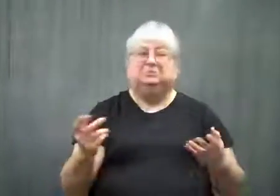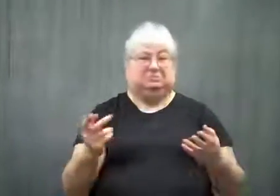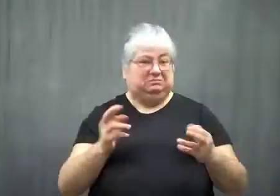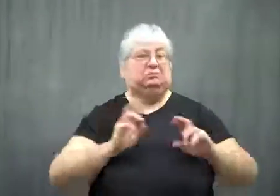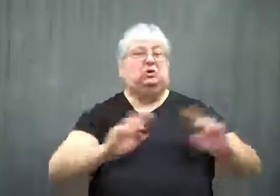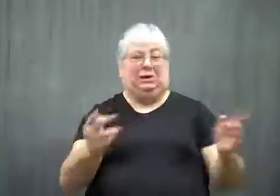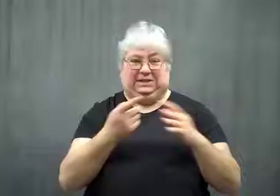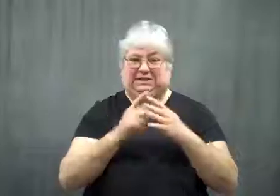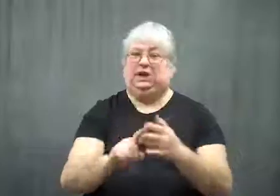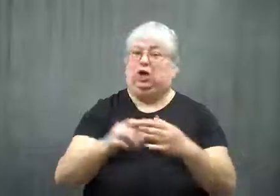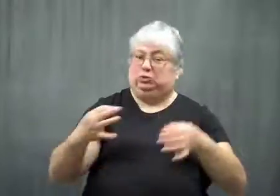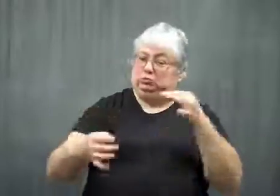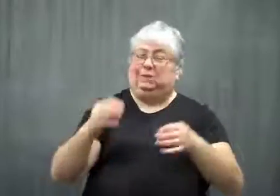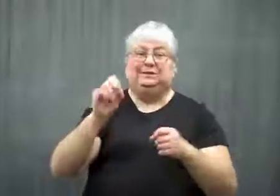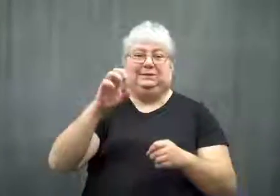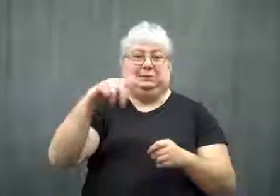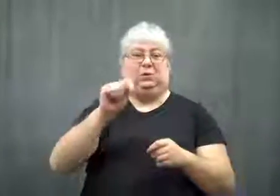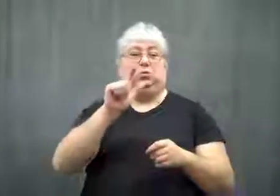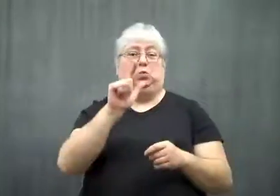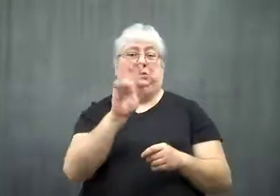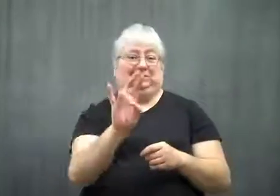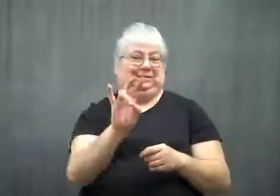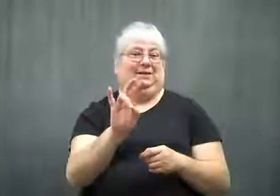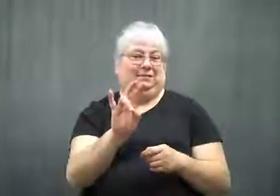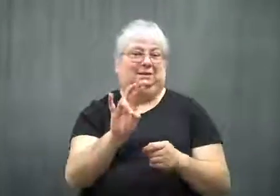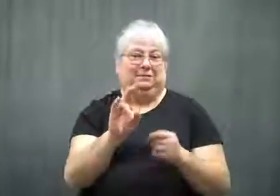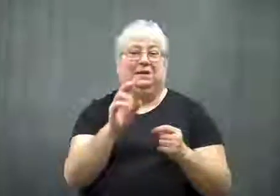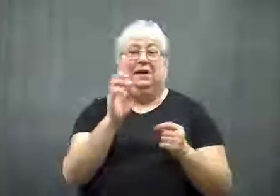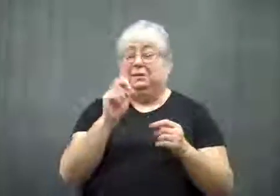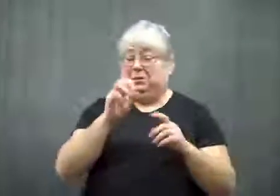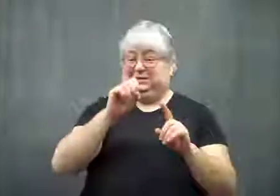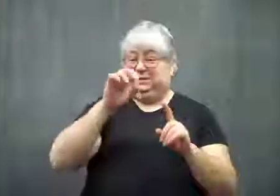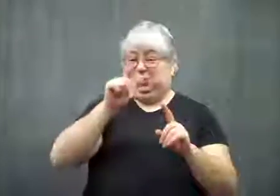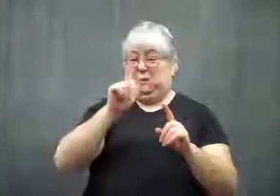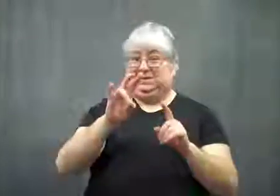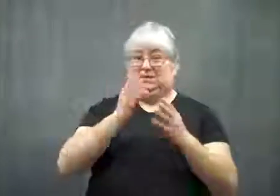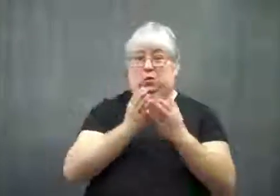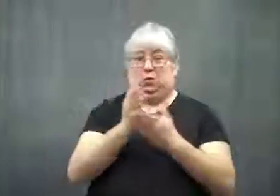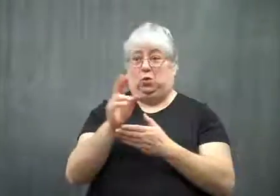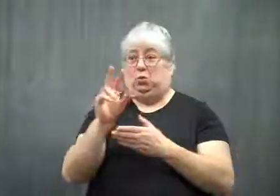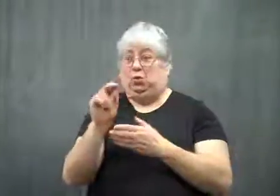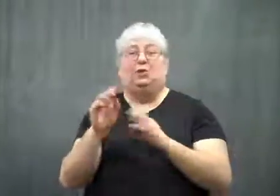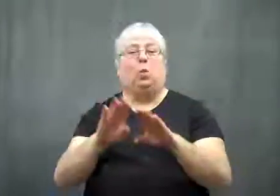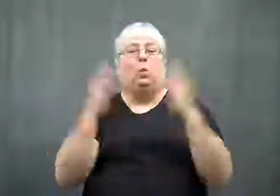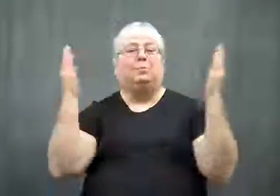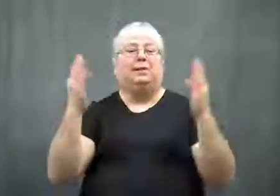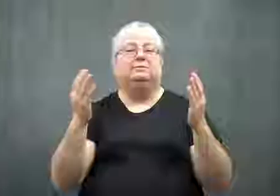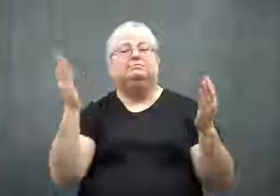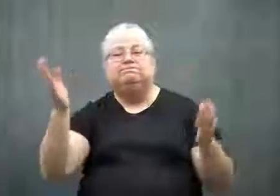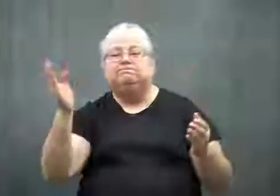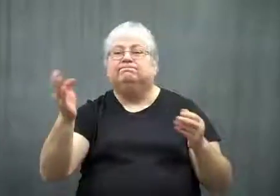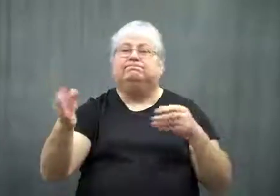The trial started on September 27.